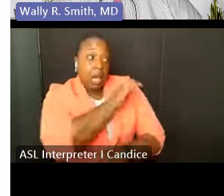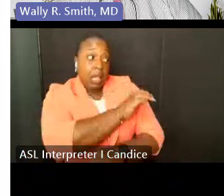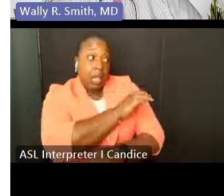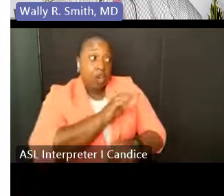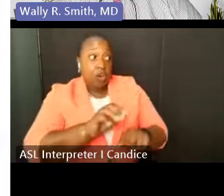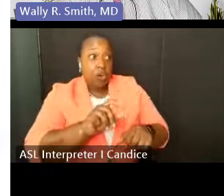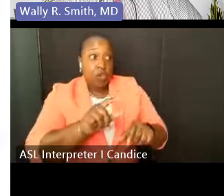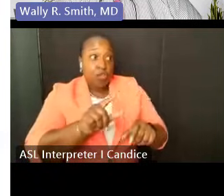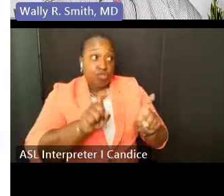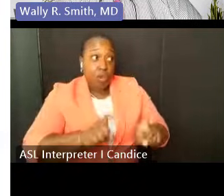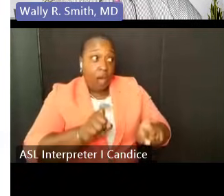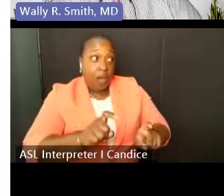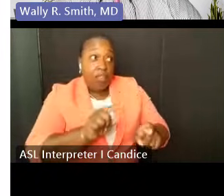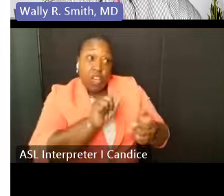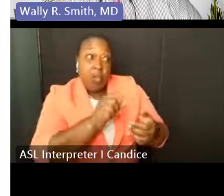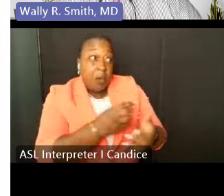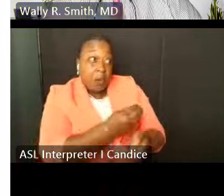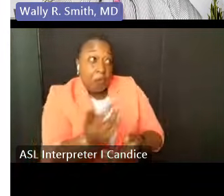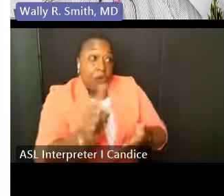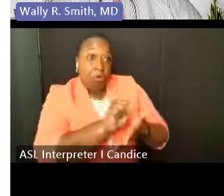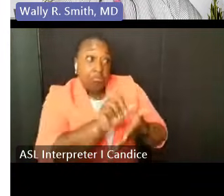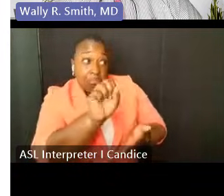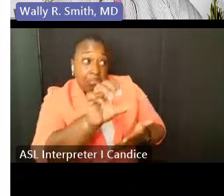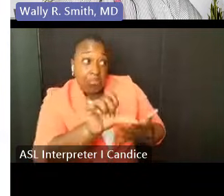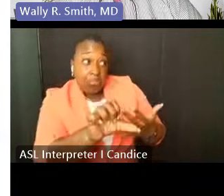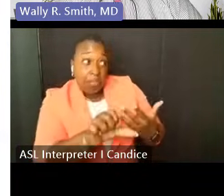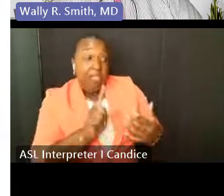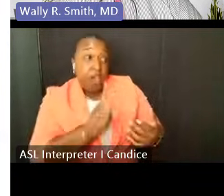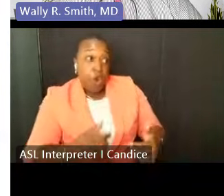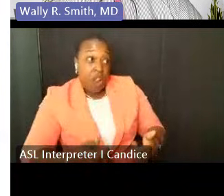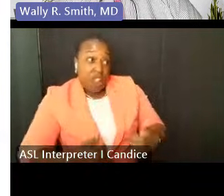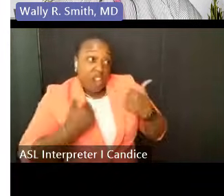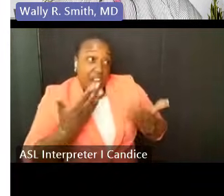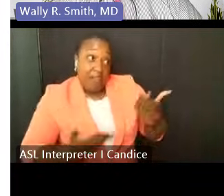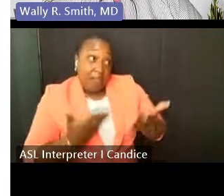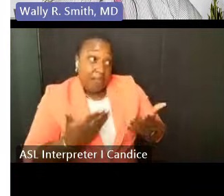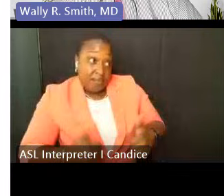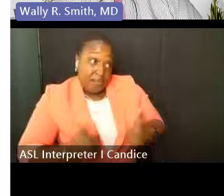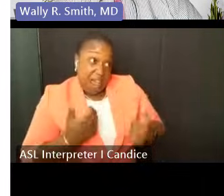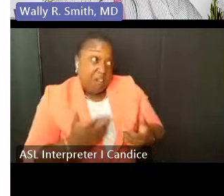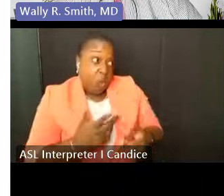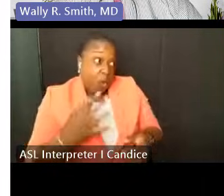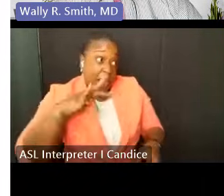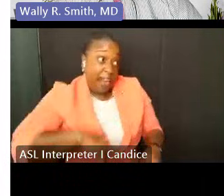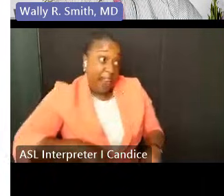And sometimes I hear "No. I'm happy just like I am." I have to put up with that.